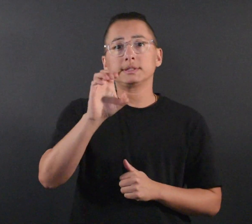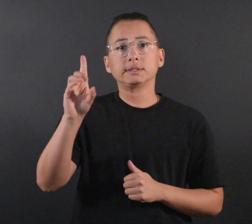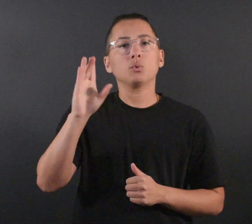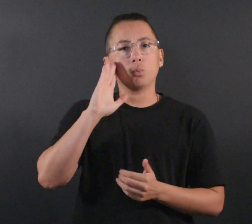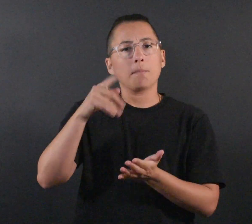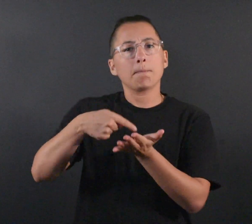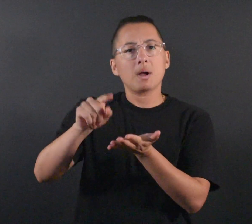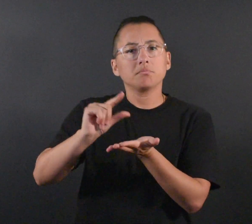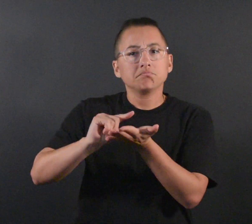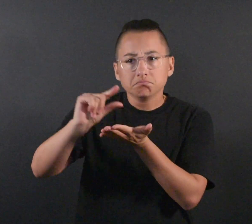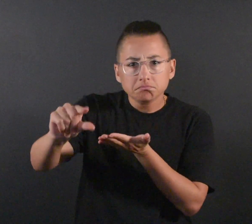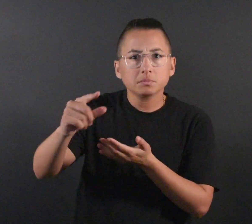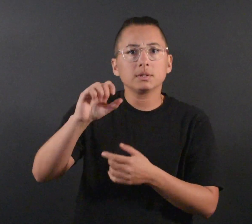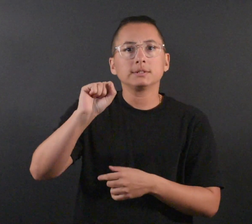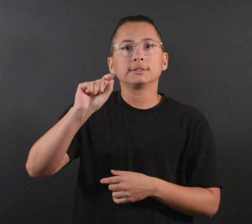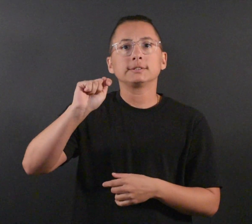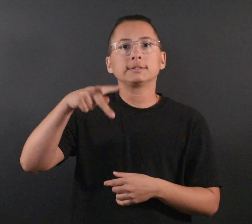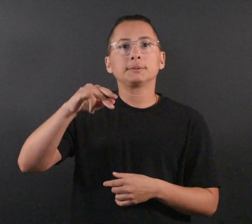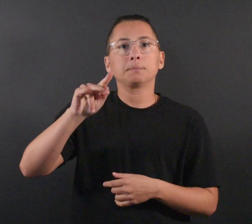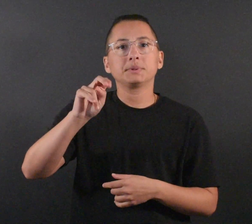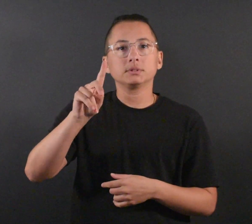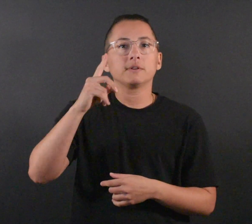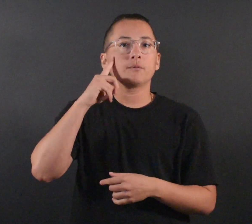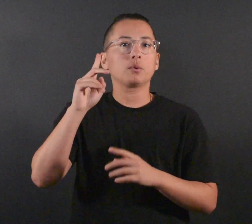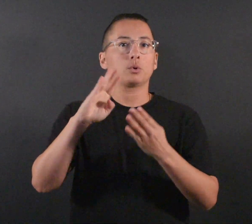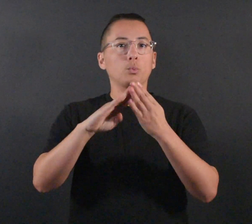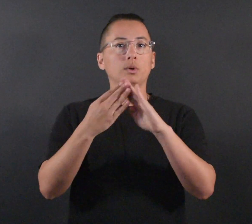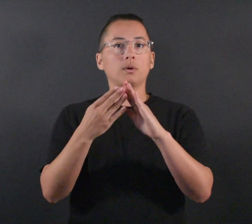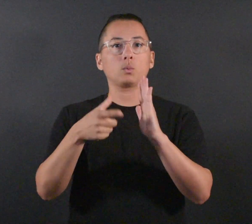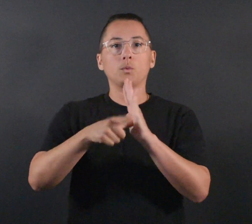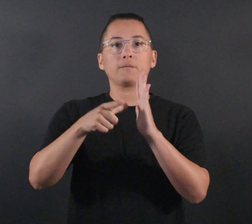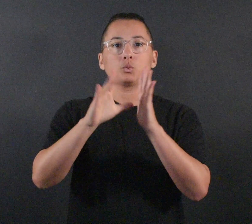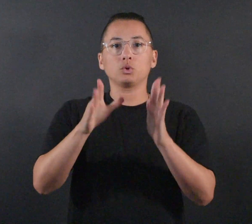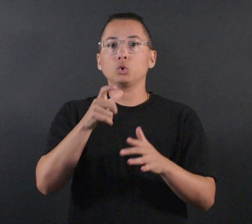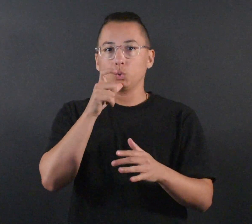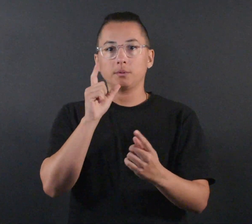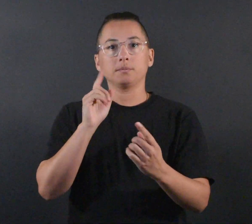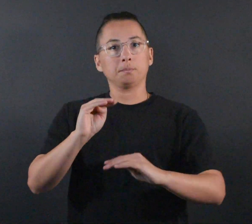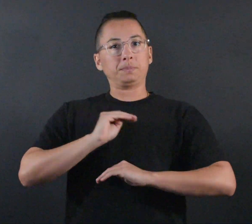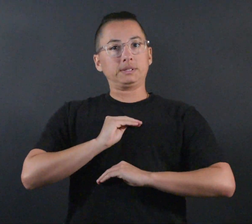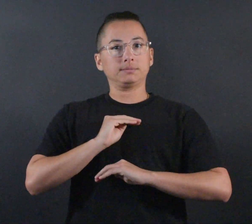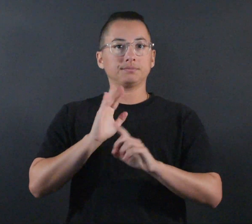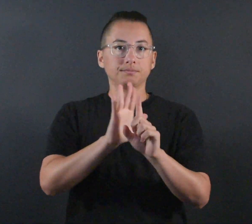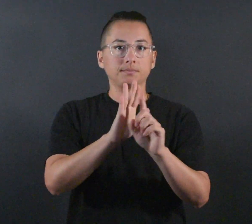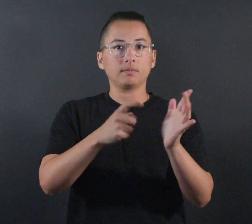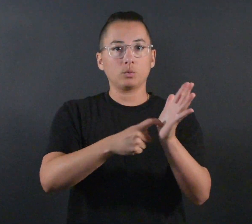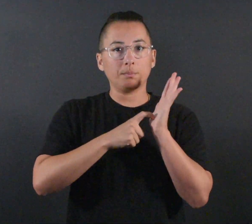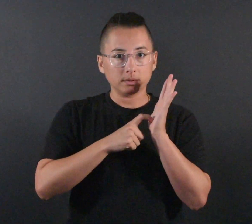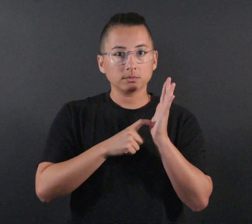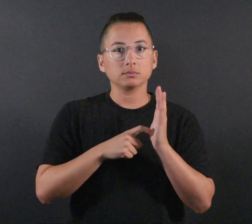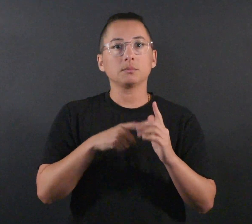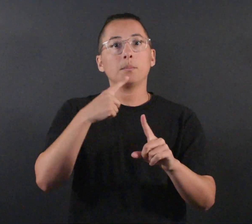DEED will provide a small stipend to community reviewers who meet eligibility requirements,